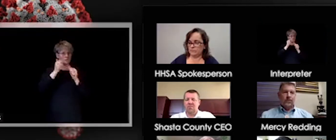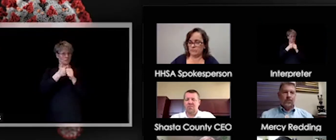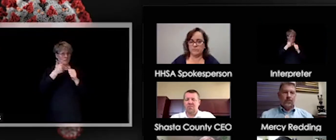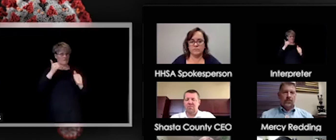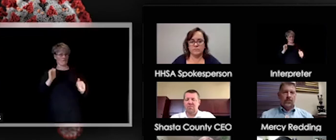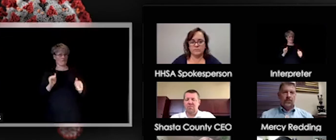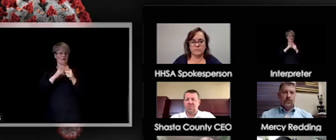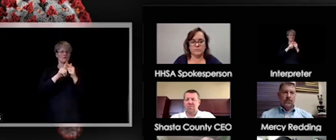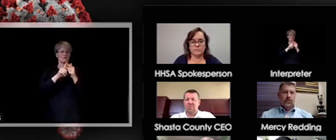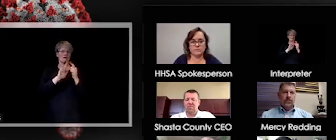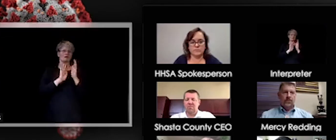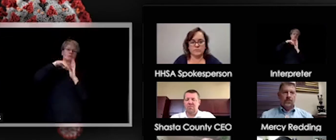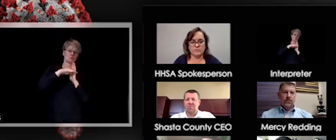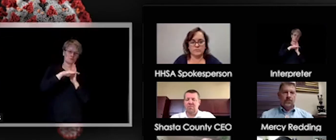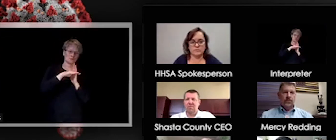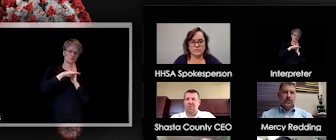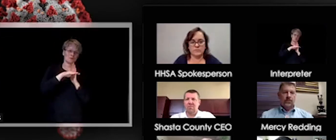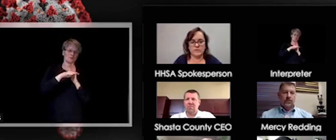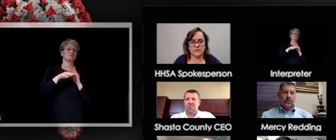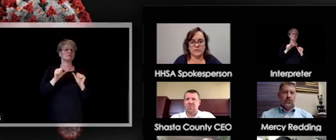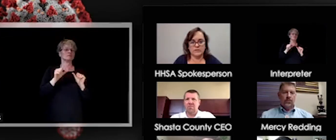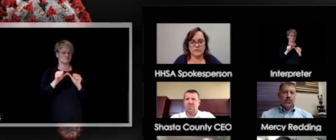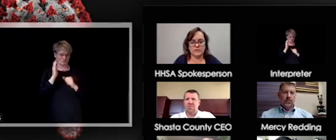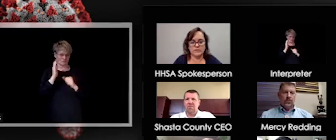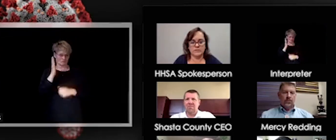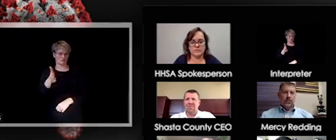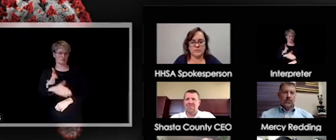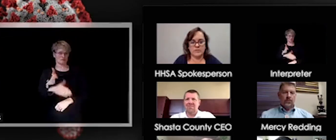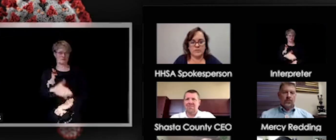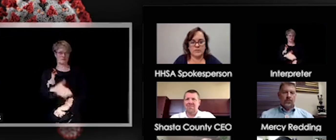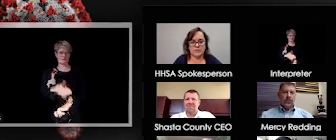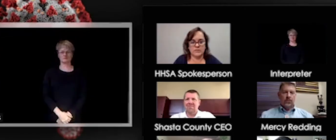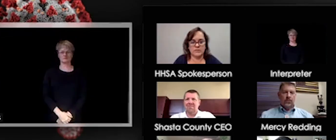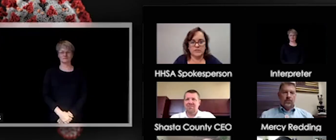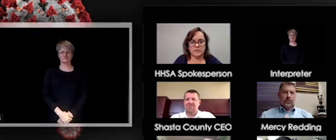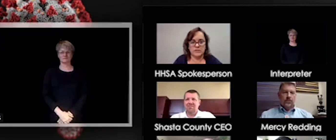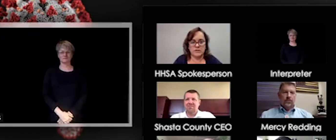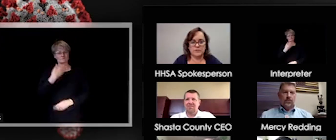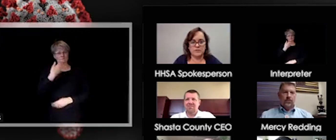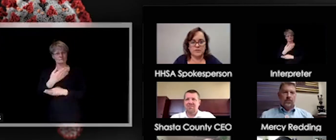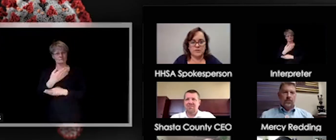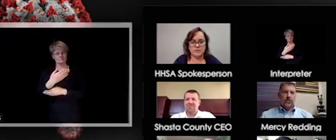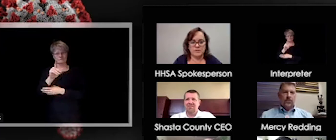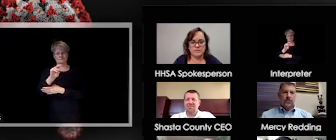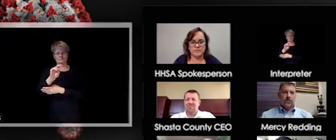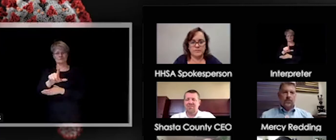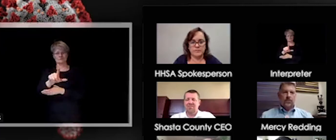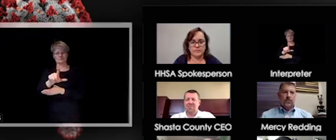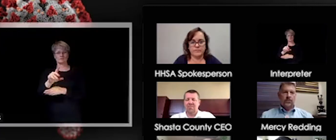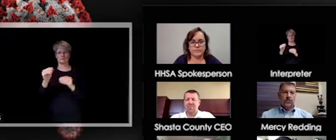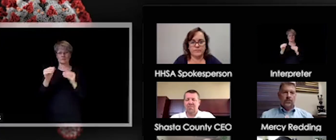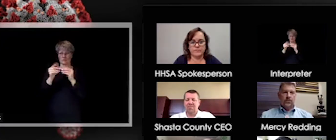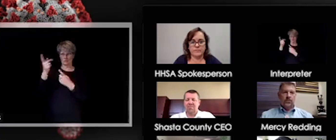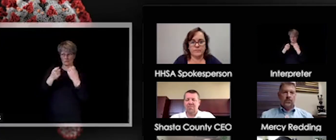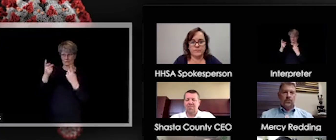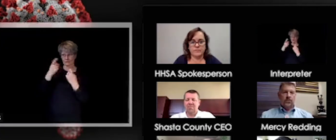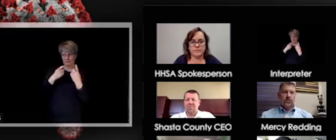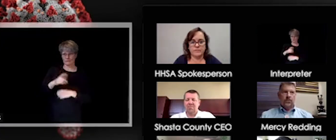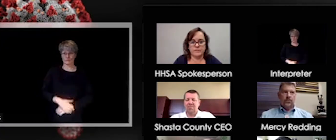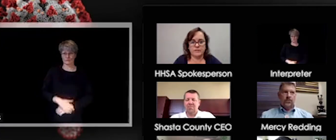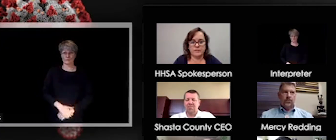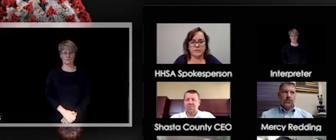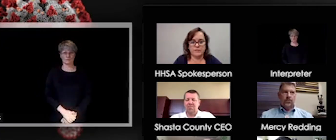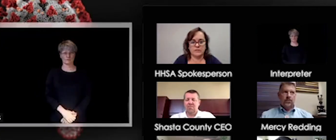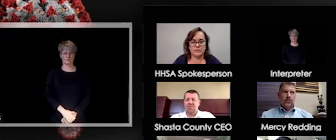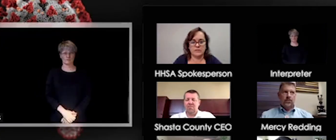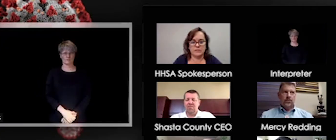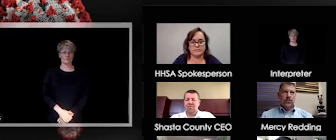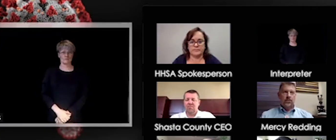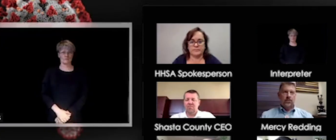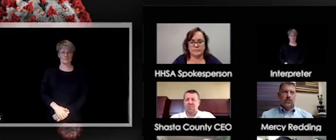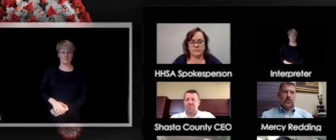Thank you, Donnell. Any other questions? Thanks, Donnell for also reiterating that.